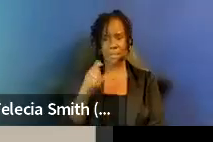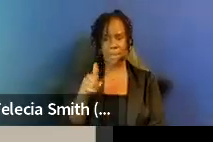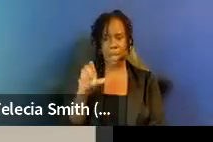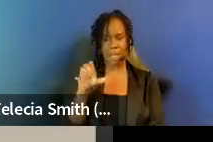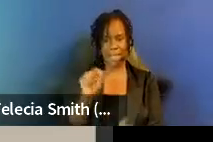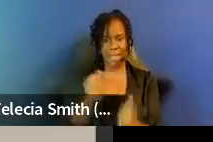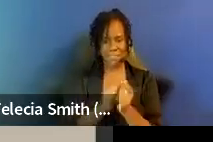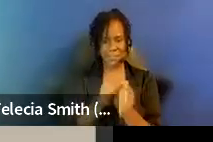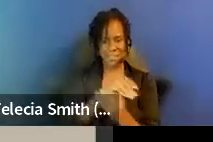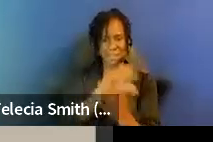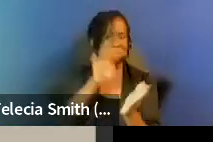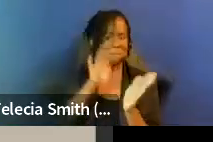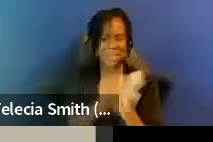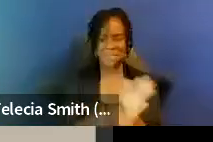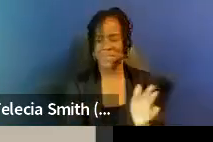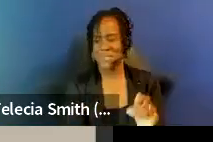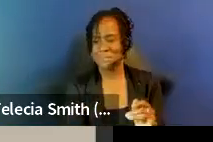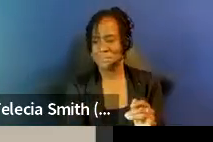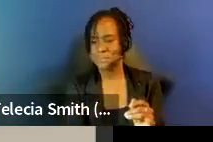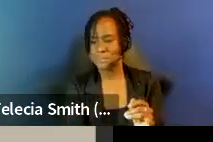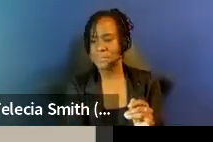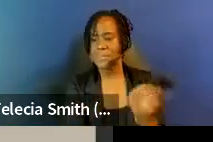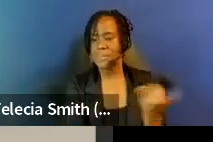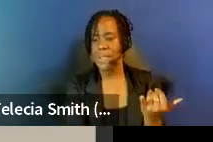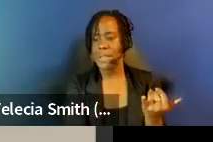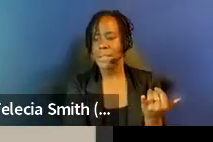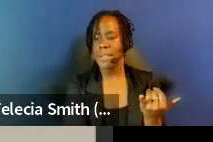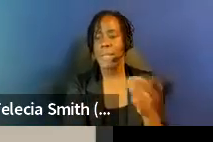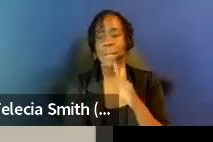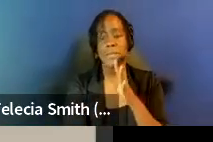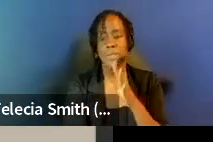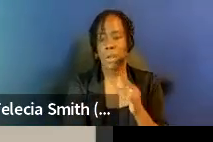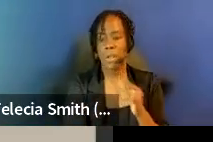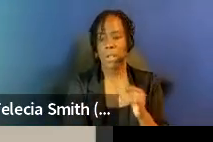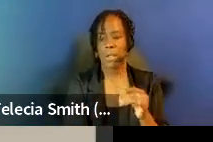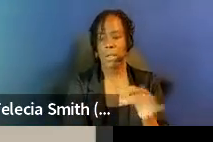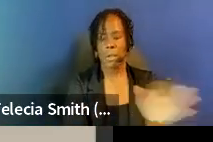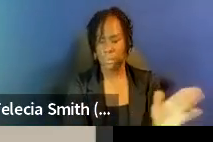not on camera right now. I sometimes like to talk to whoever is in the audience that you can think of this as a